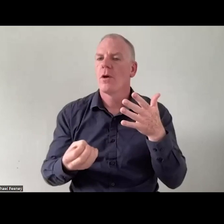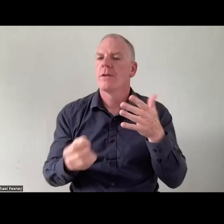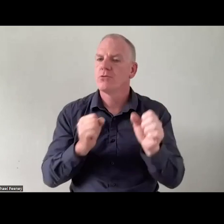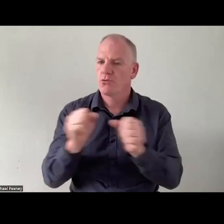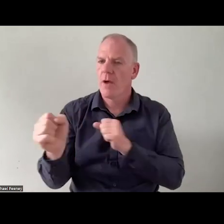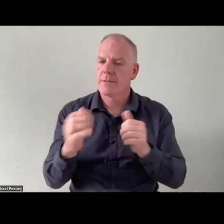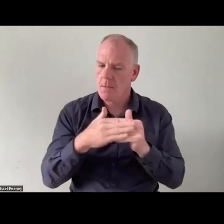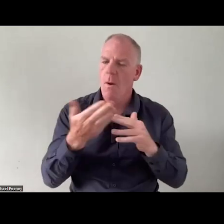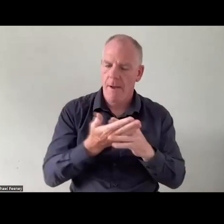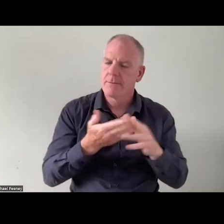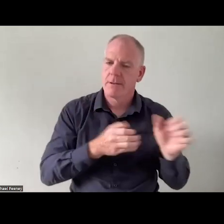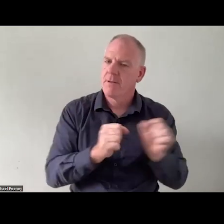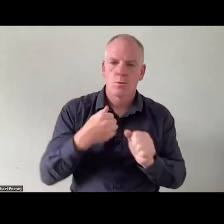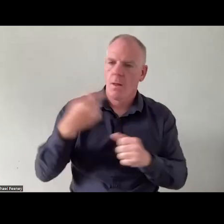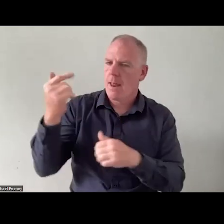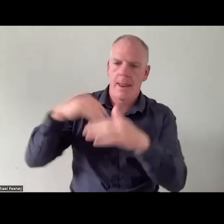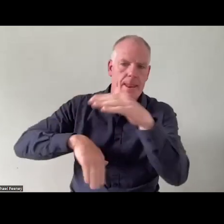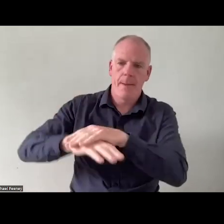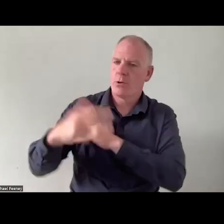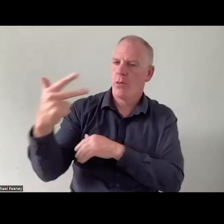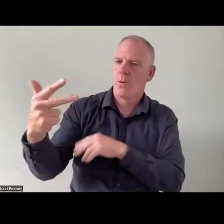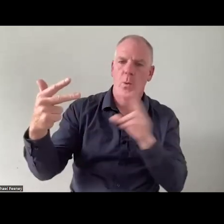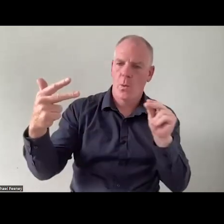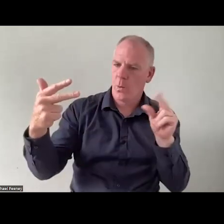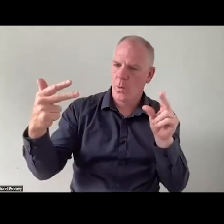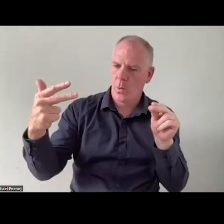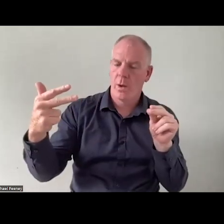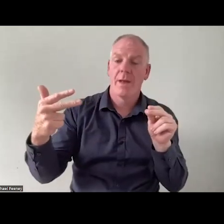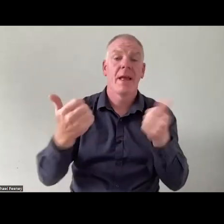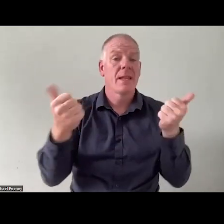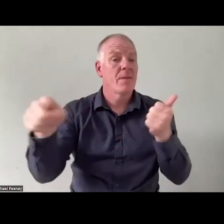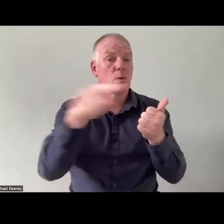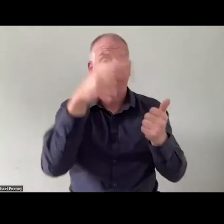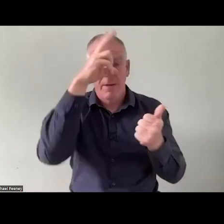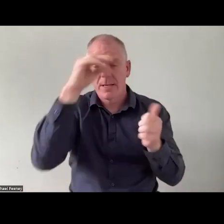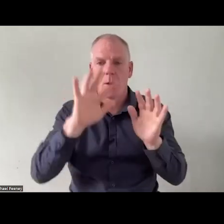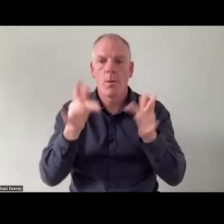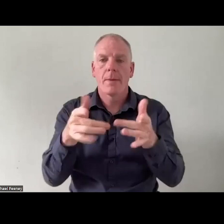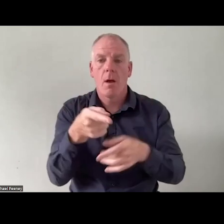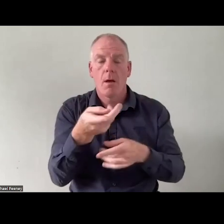If, for example, anybody on this webinar today has an idea